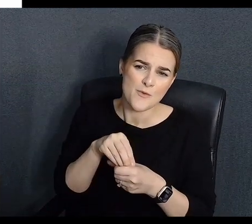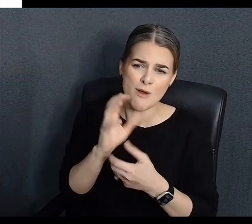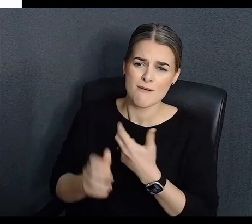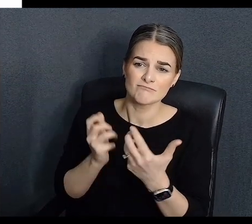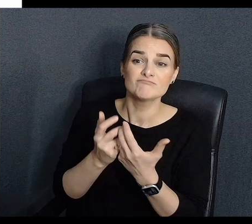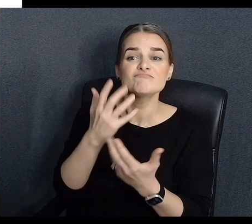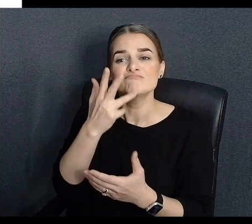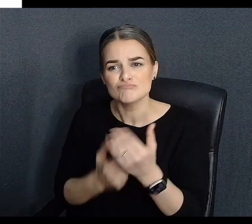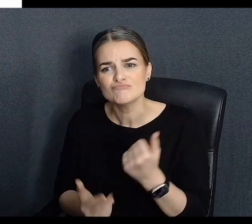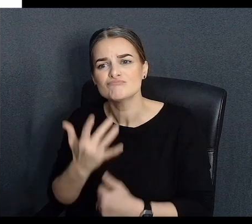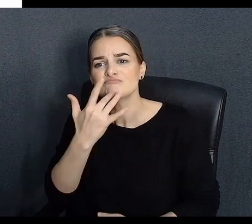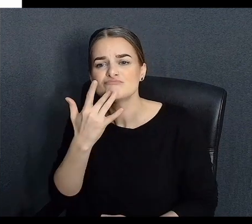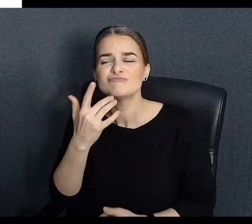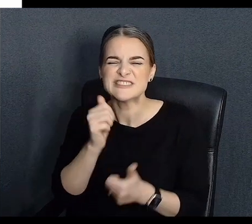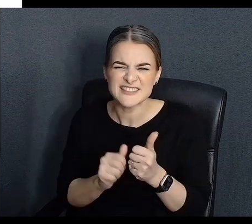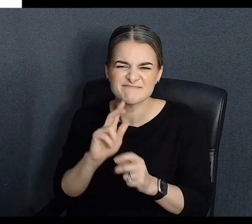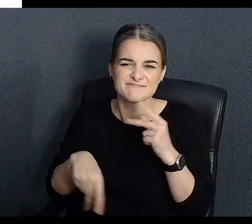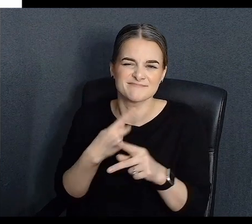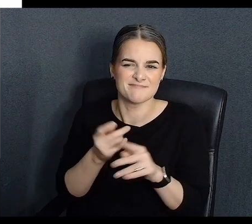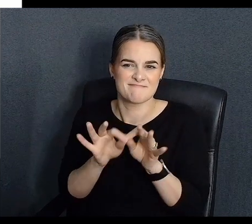for each type of language.